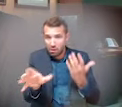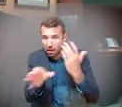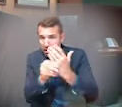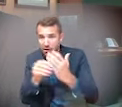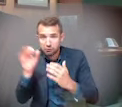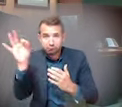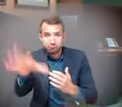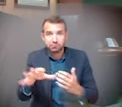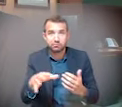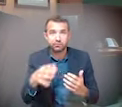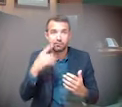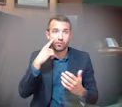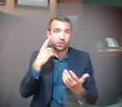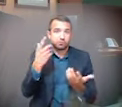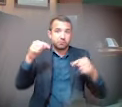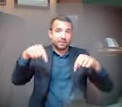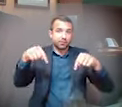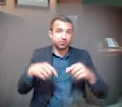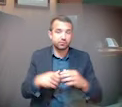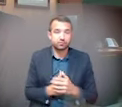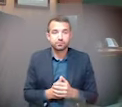to sort of make sure gets... It gets on the table here?